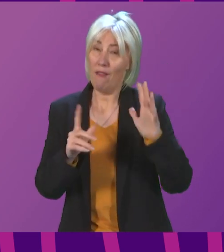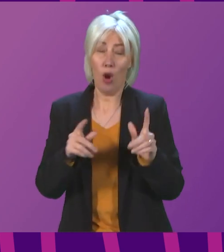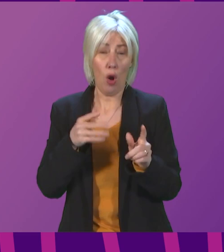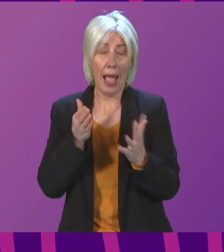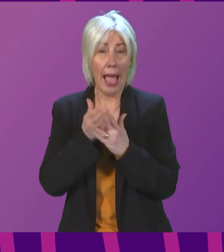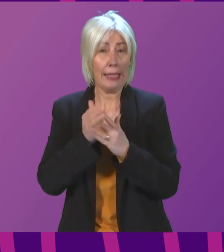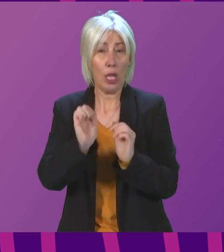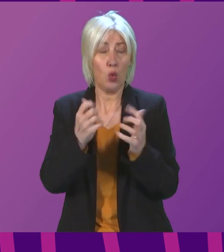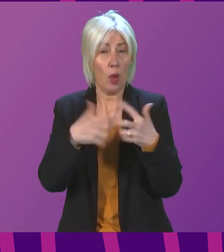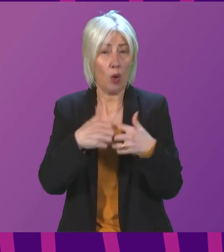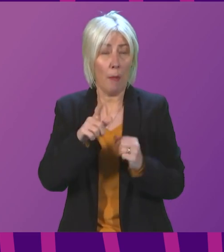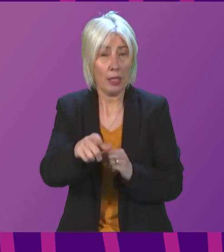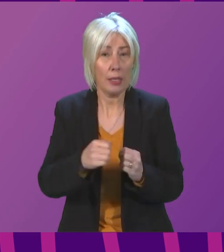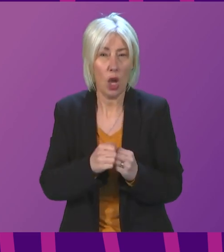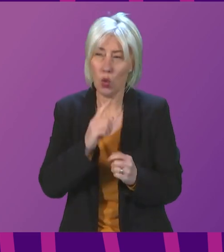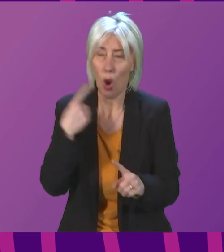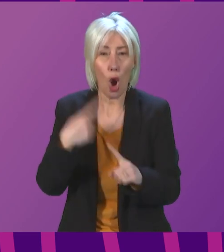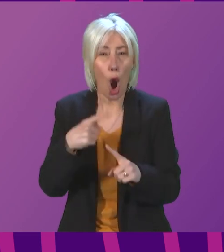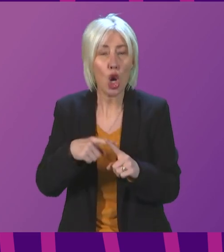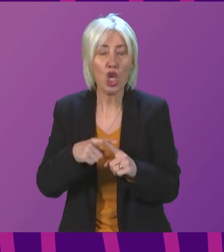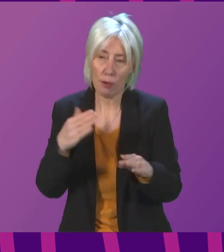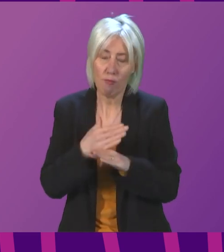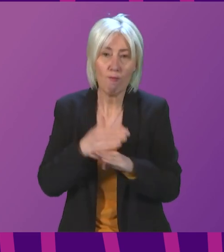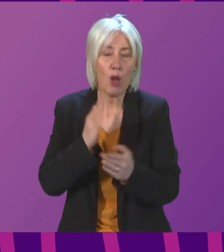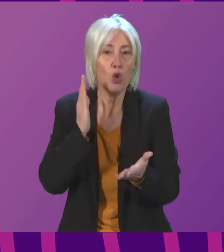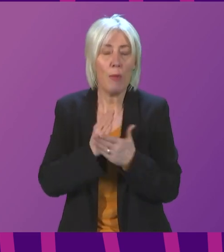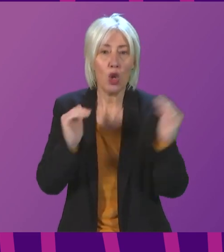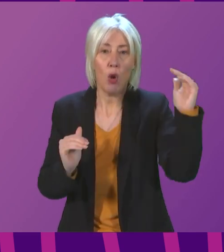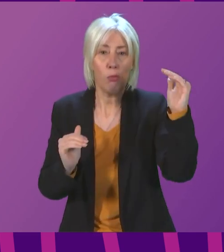What urgent action can be put in place to ensure that that worrying trend is reversed?